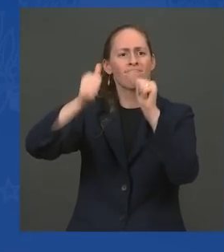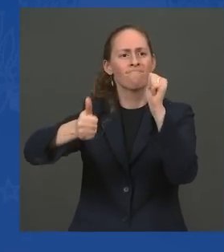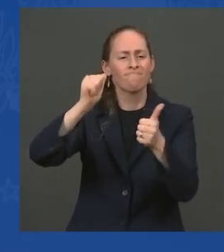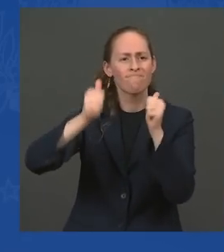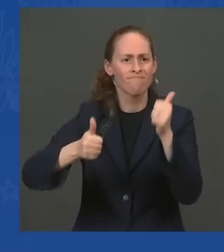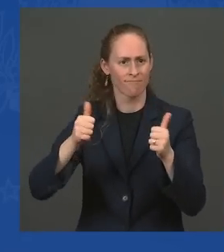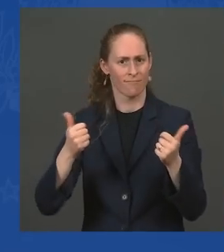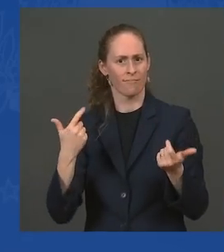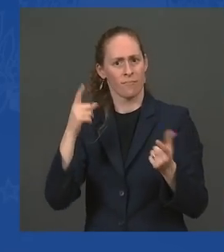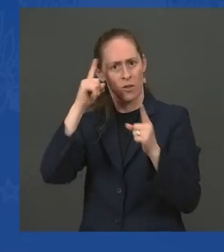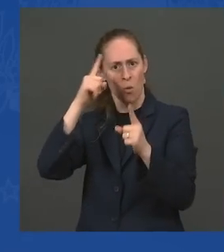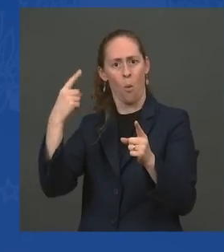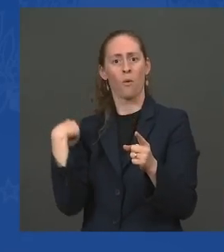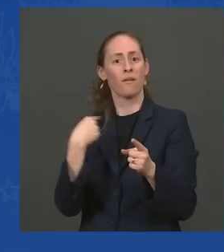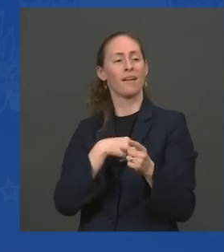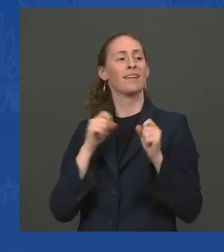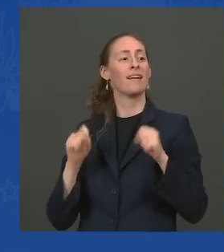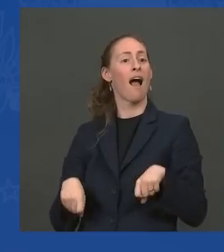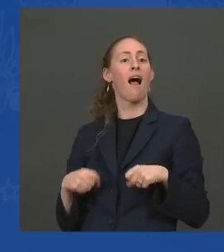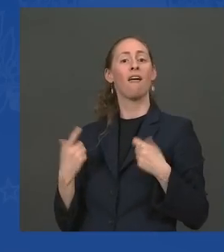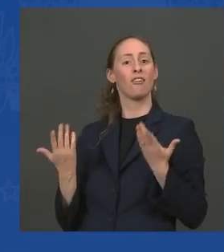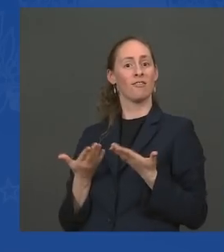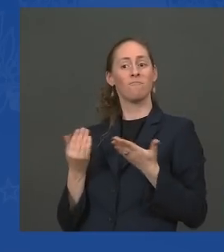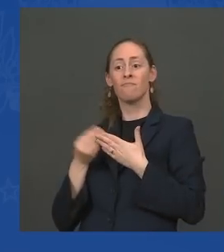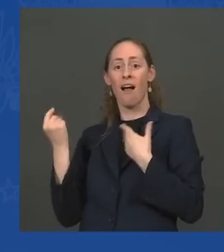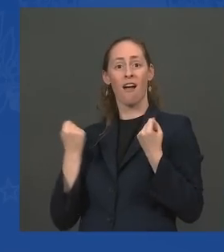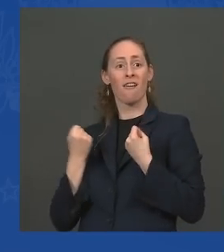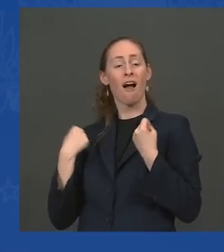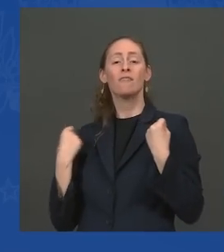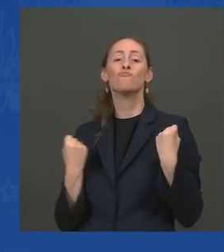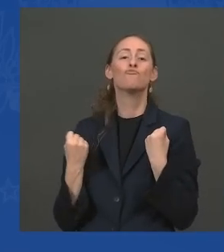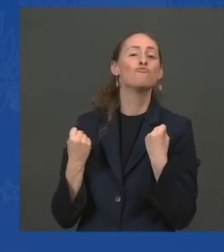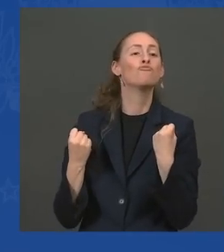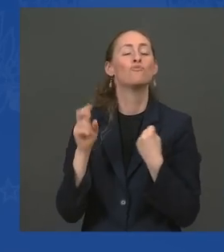being built right here all across the United States and all across this great nation.